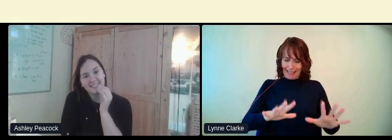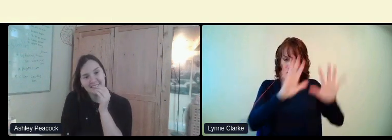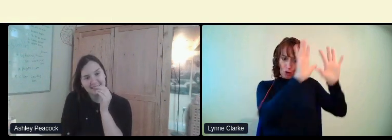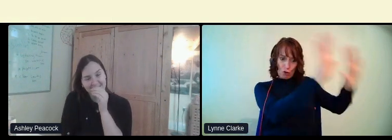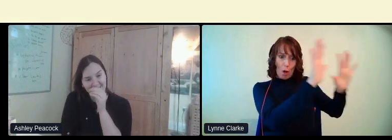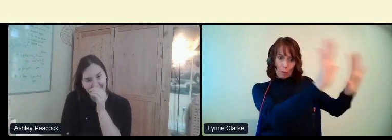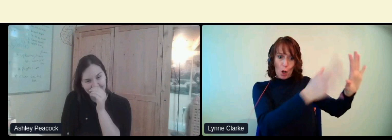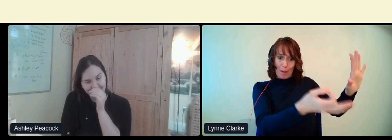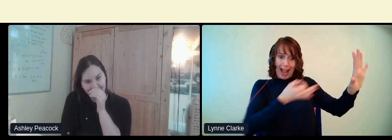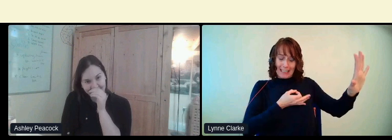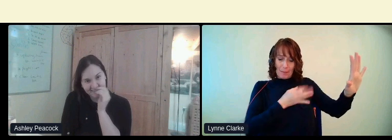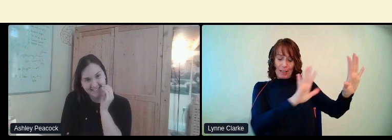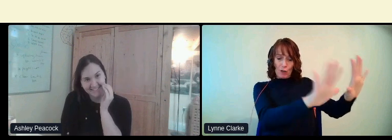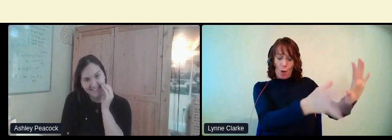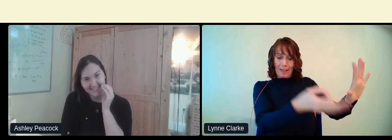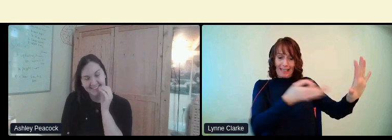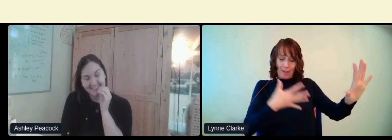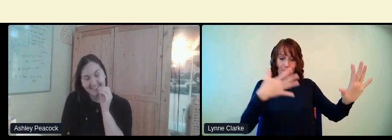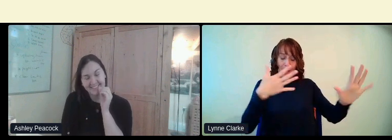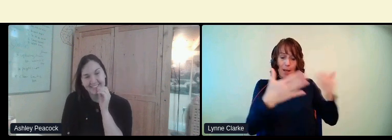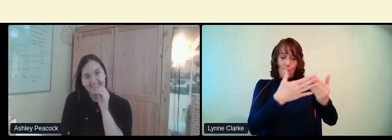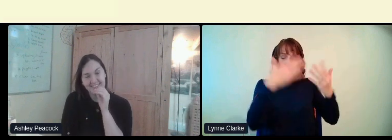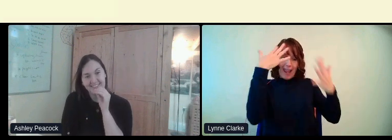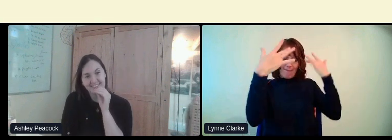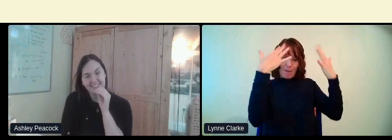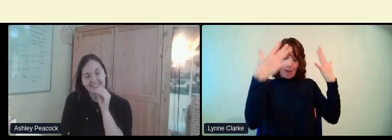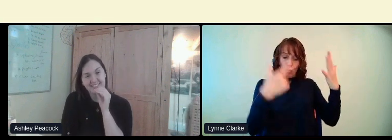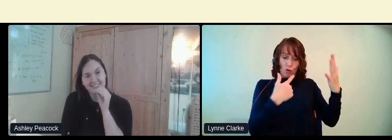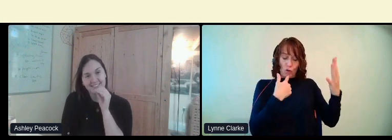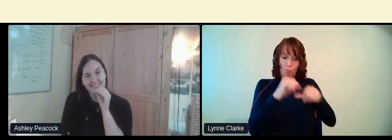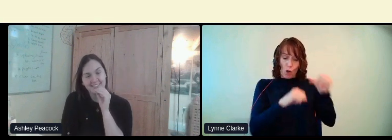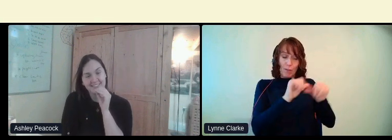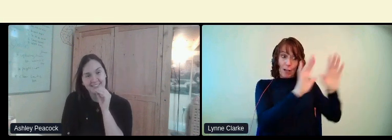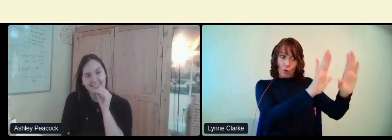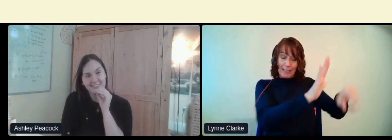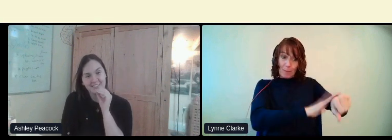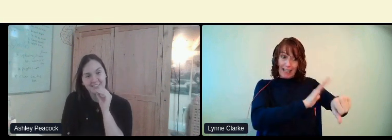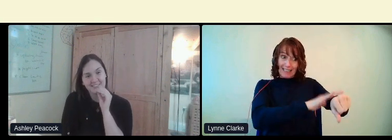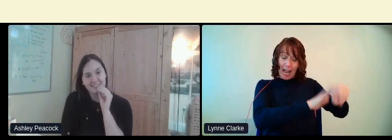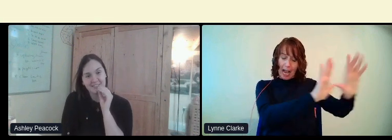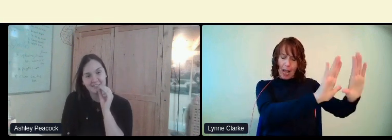giving me more information to process. I just need a little bit of time to order my words and